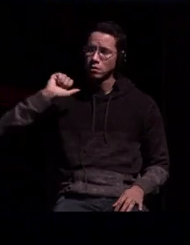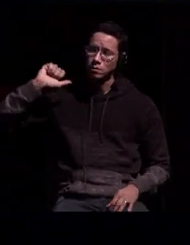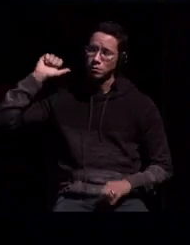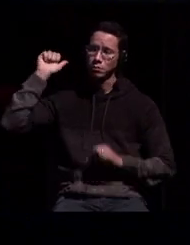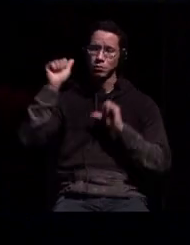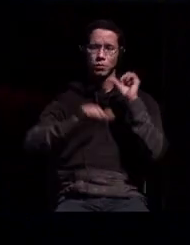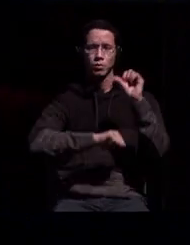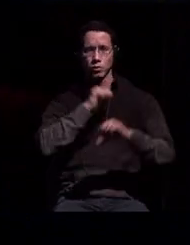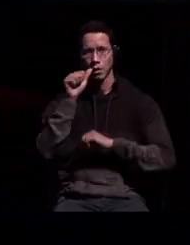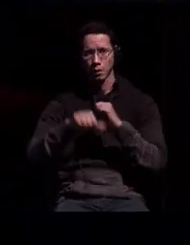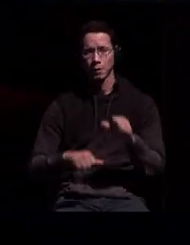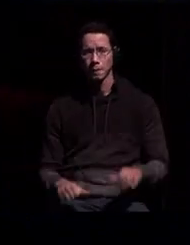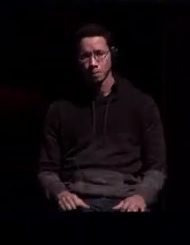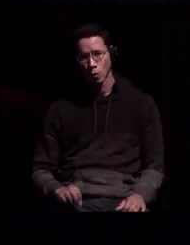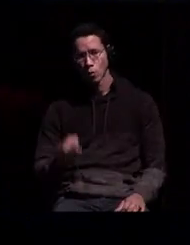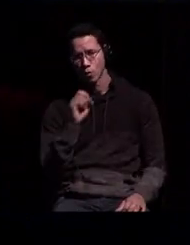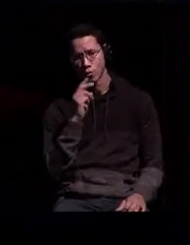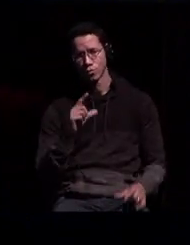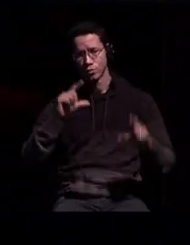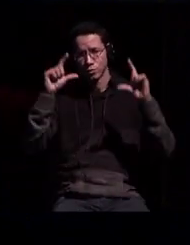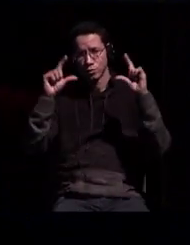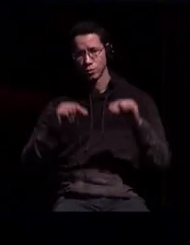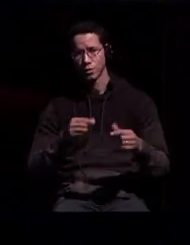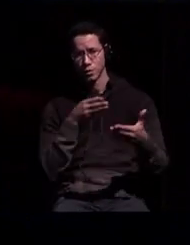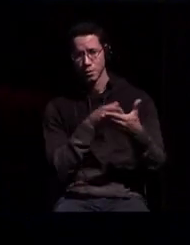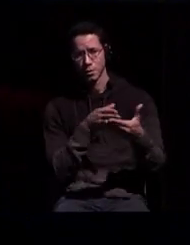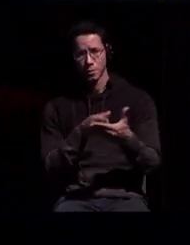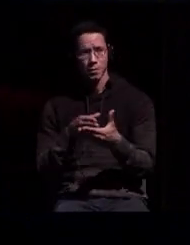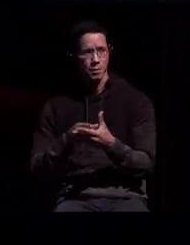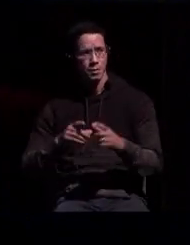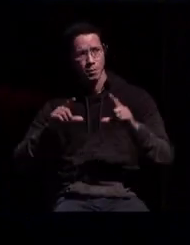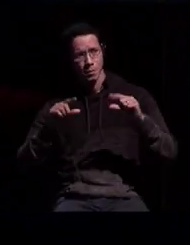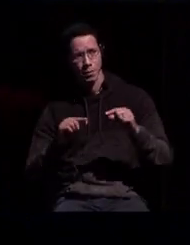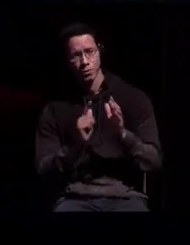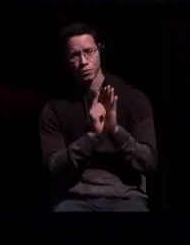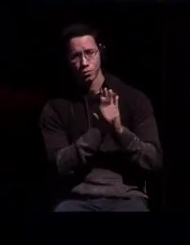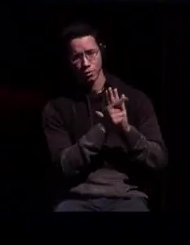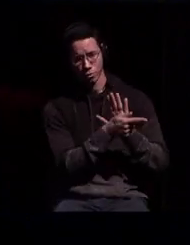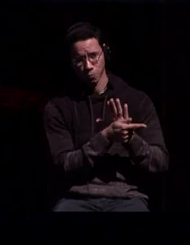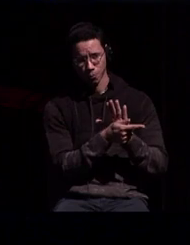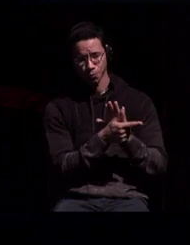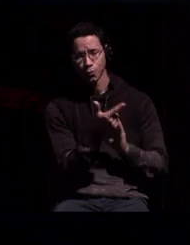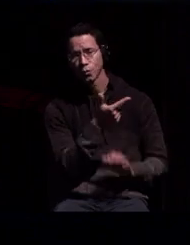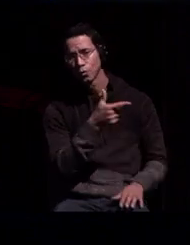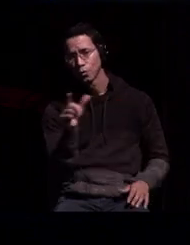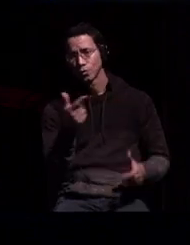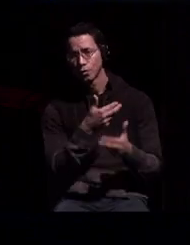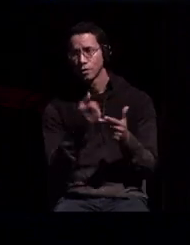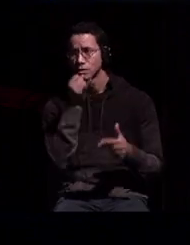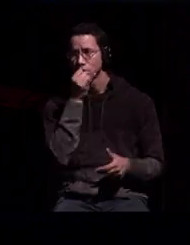the gender gaps. And when we promote women’s economic empowerment